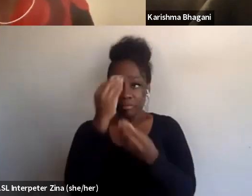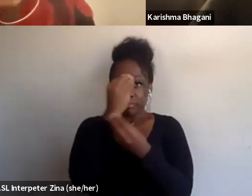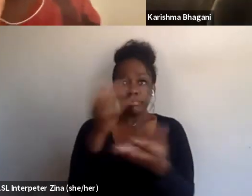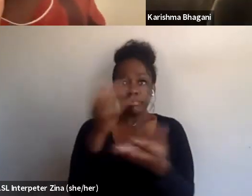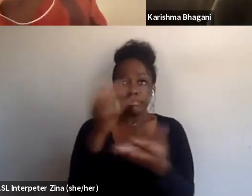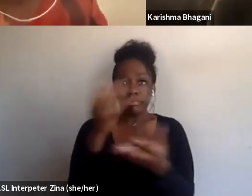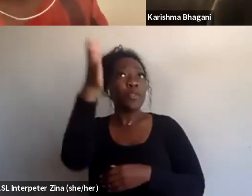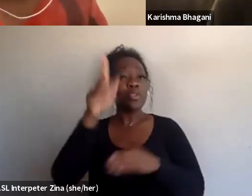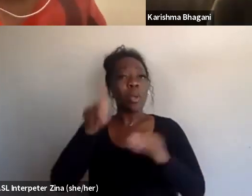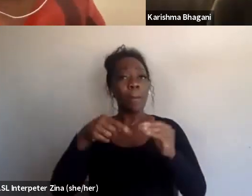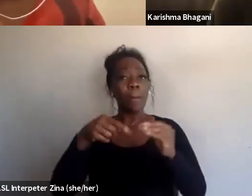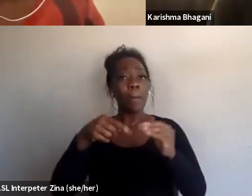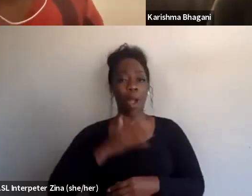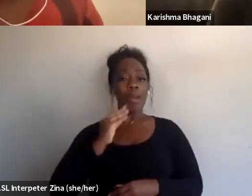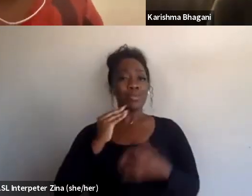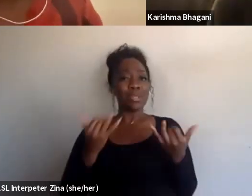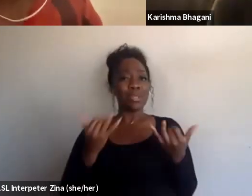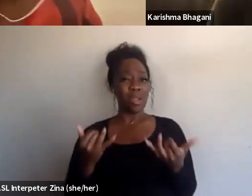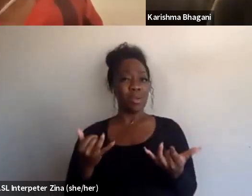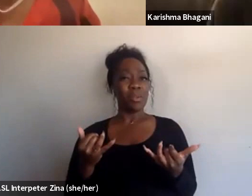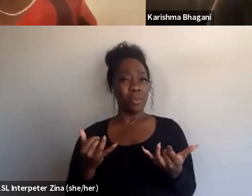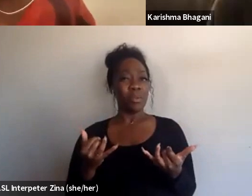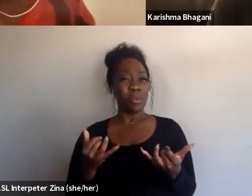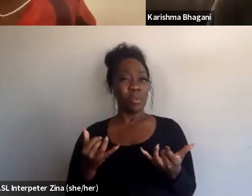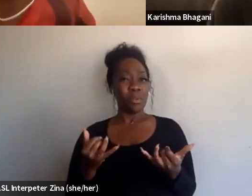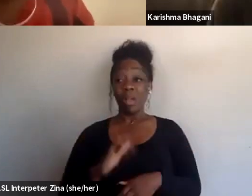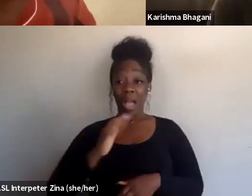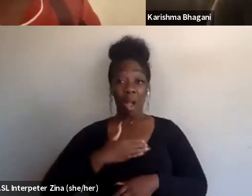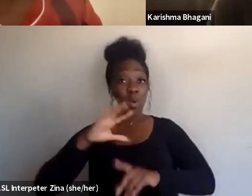You know, what was happening culturally or politically